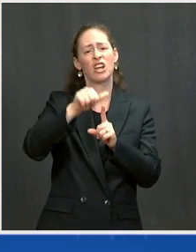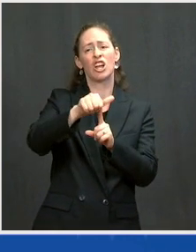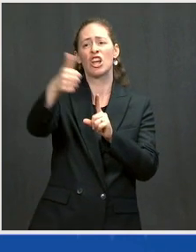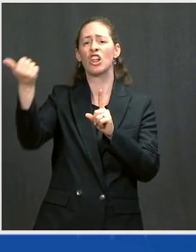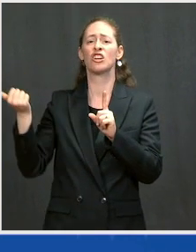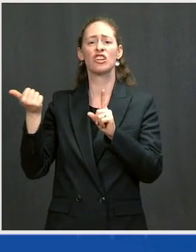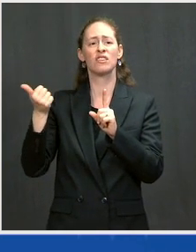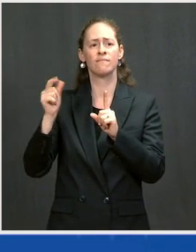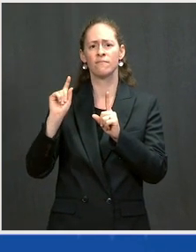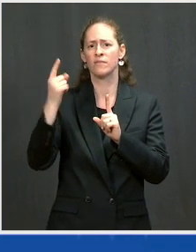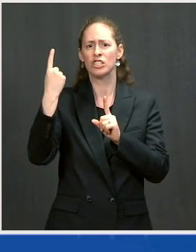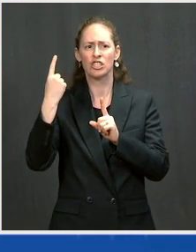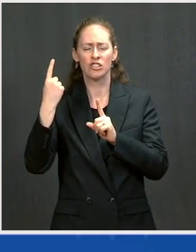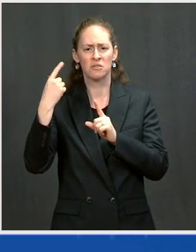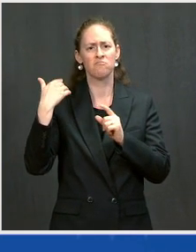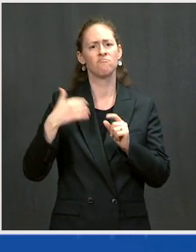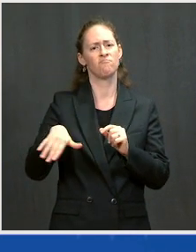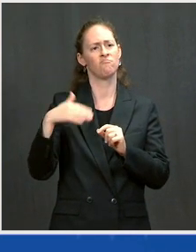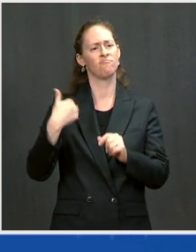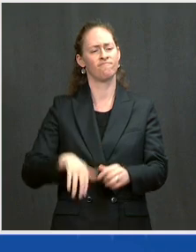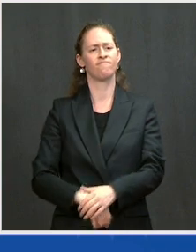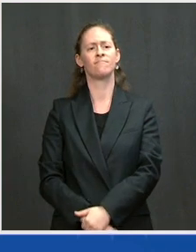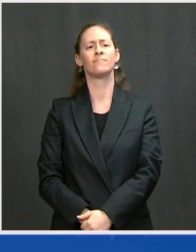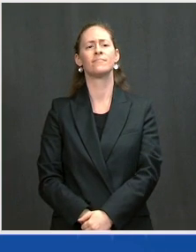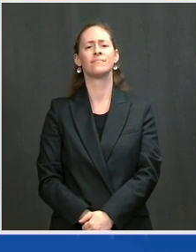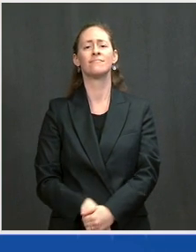may his words of encouragement spoken to many over the years,